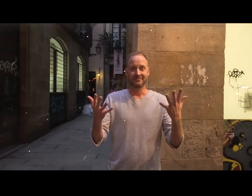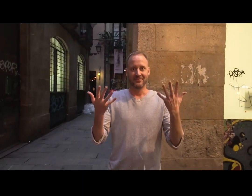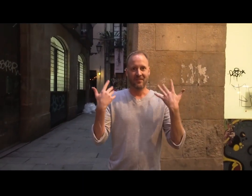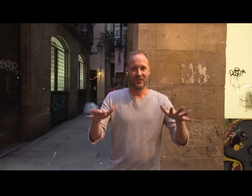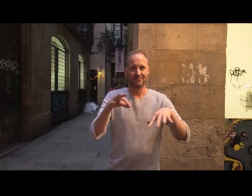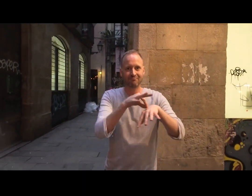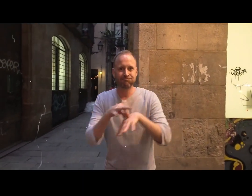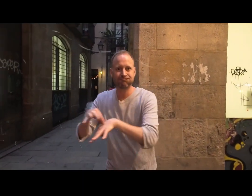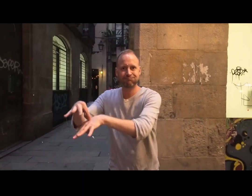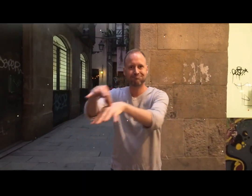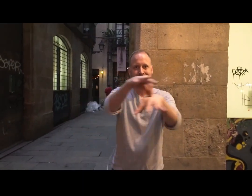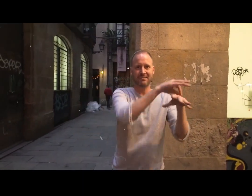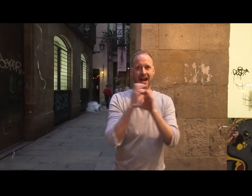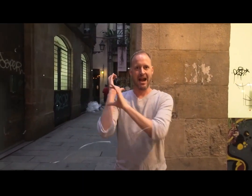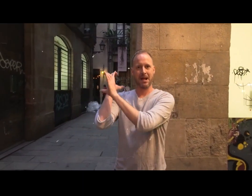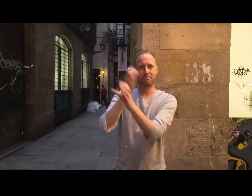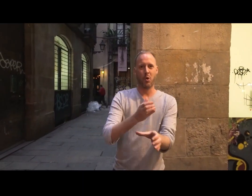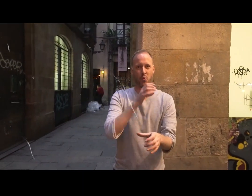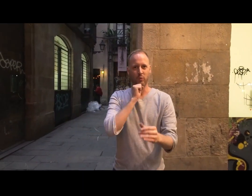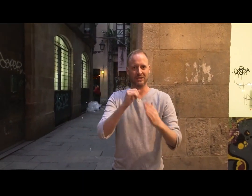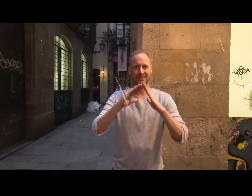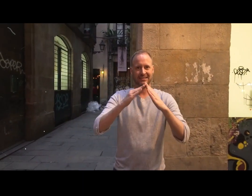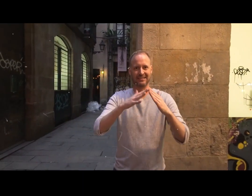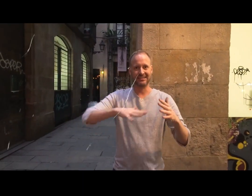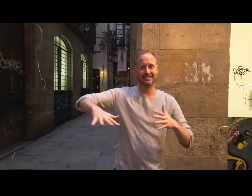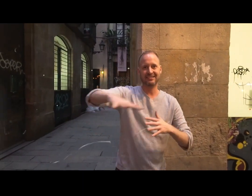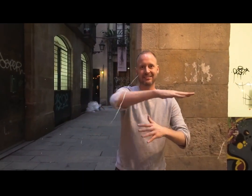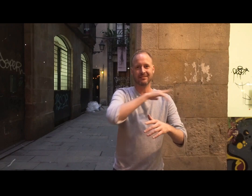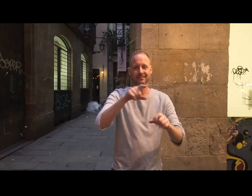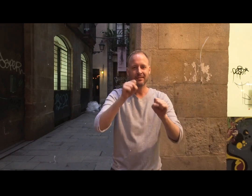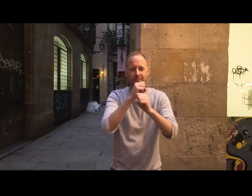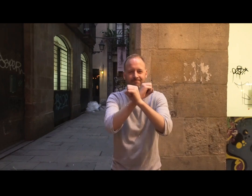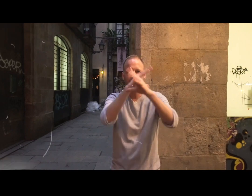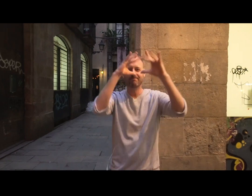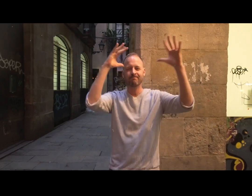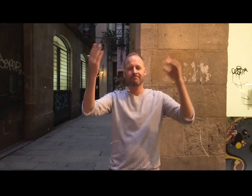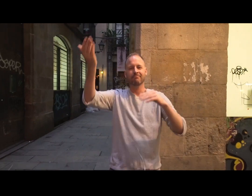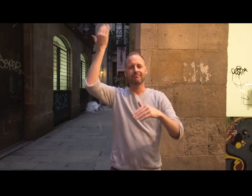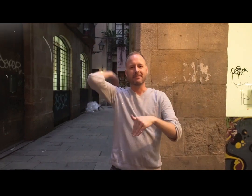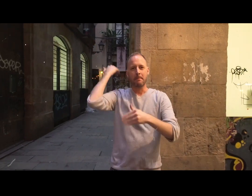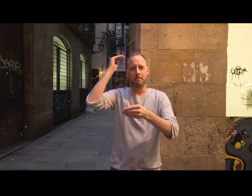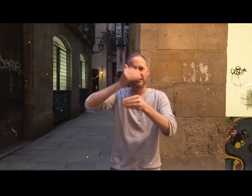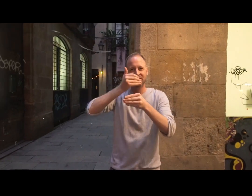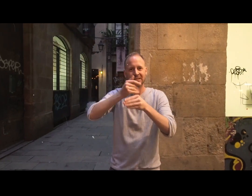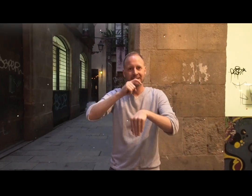So, as we explained... back in medieval times the Born was an important neighbourhood for commerce